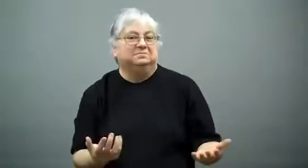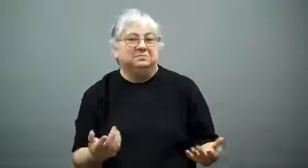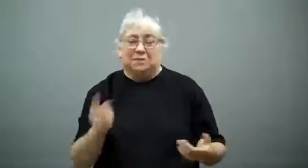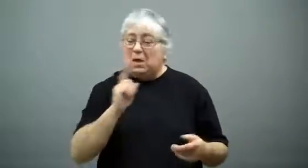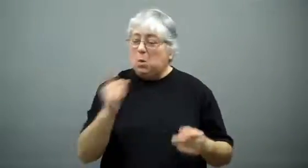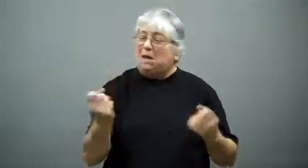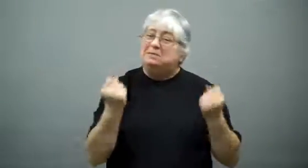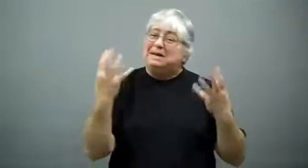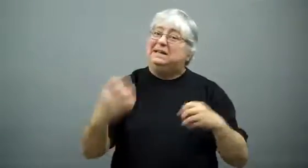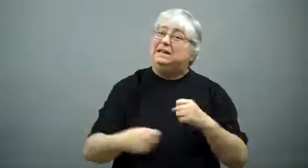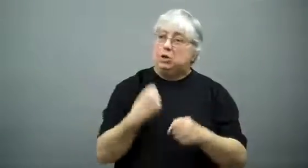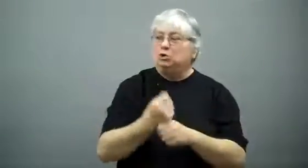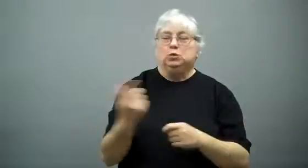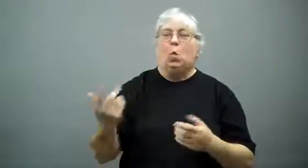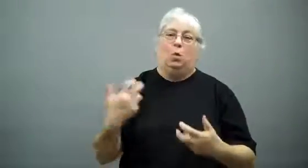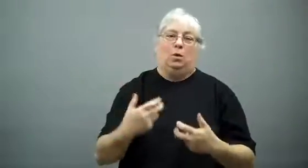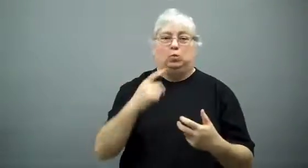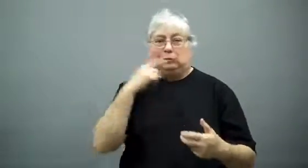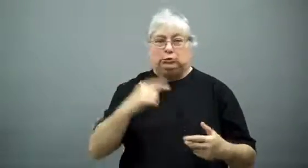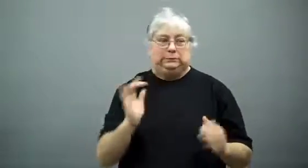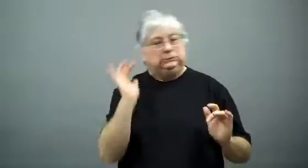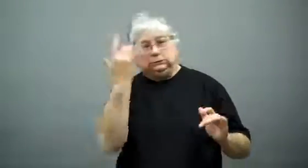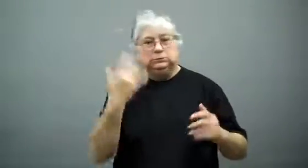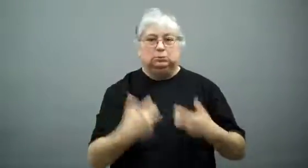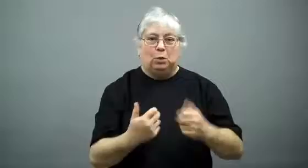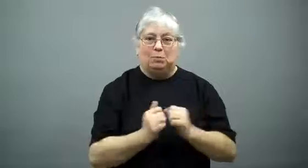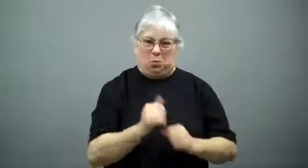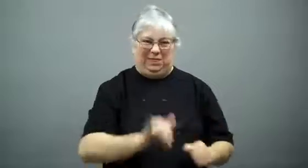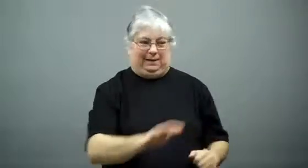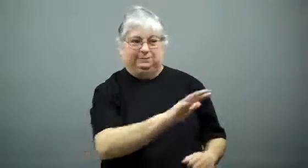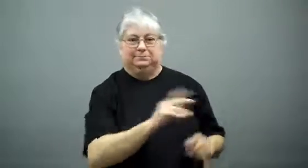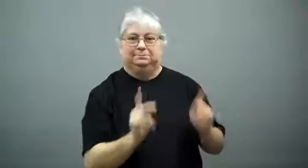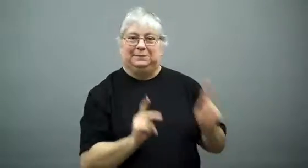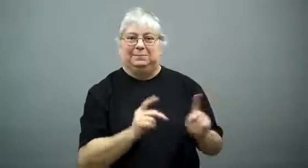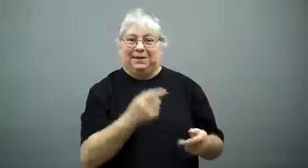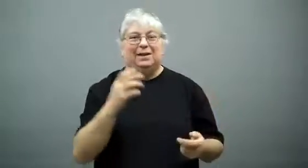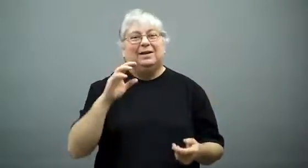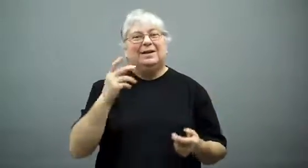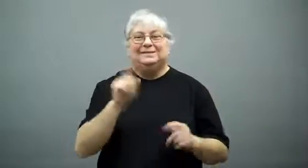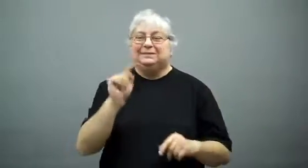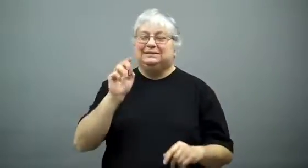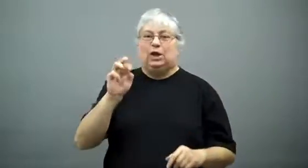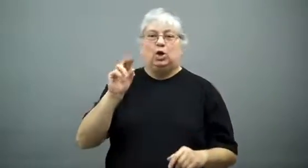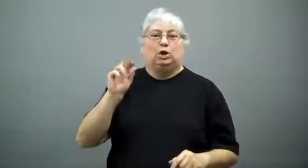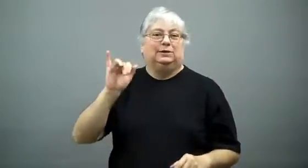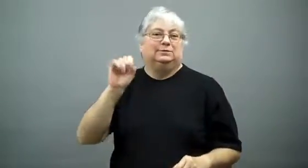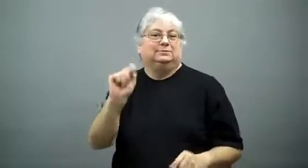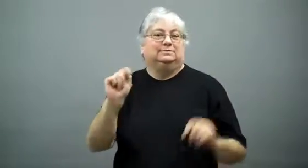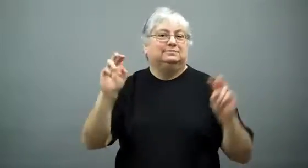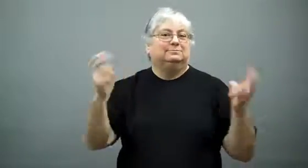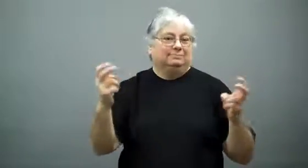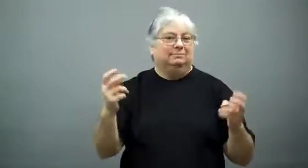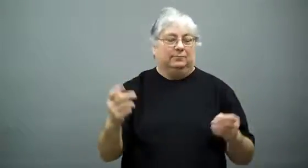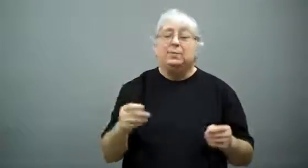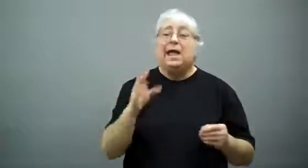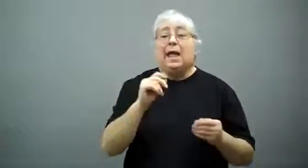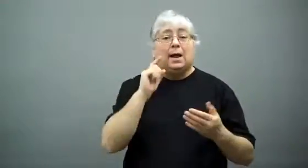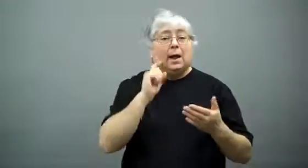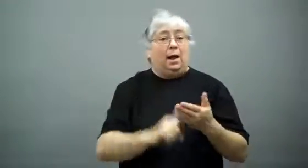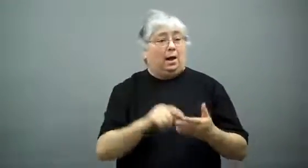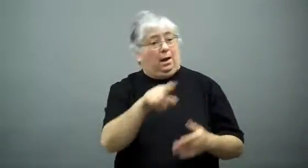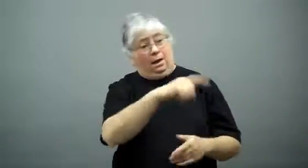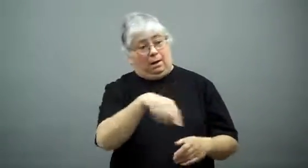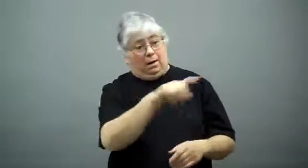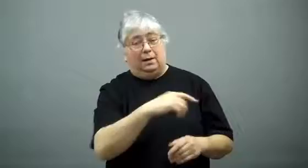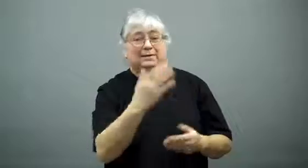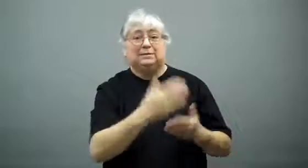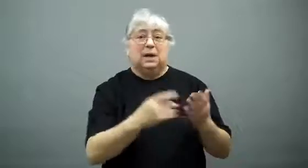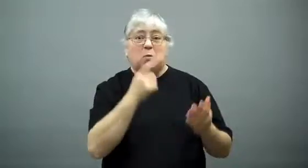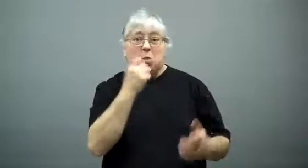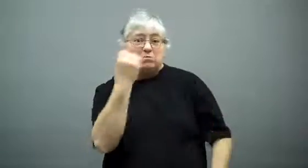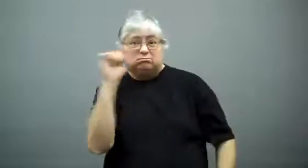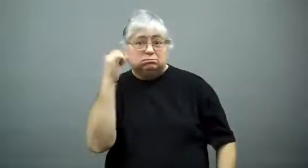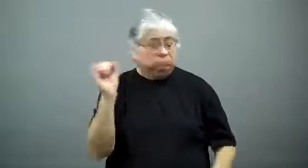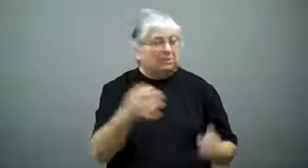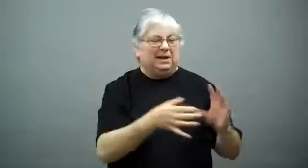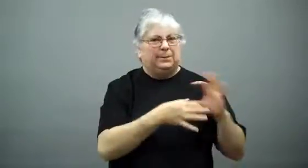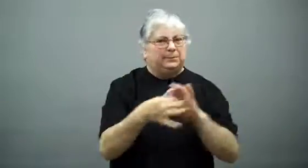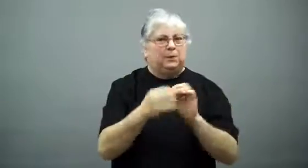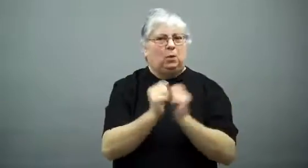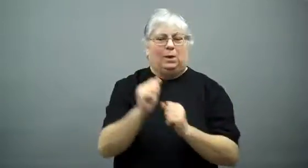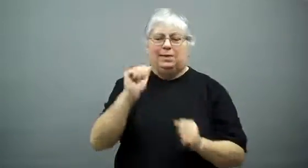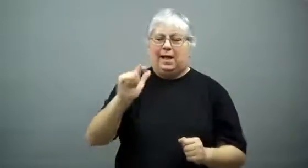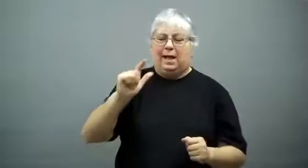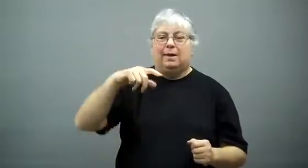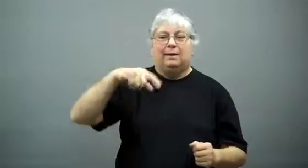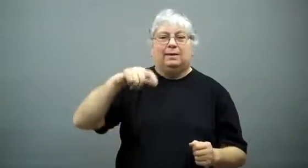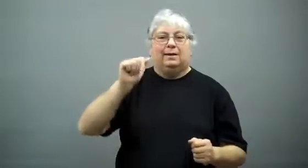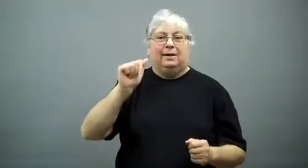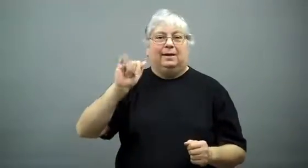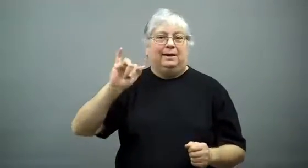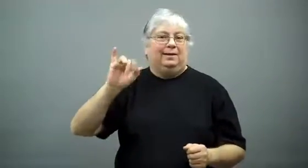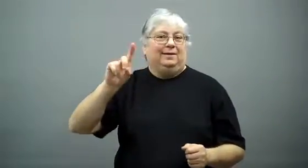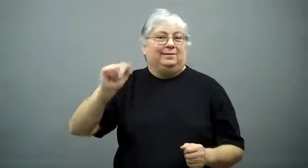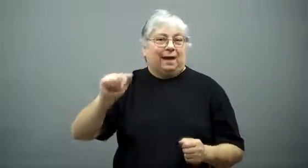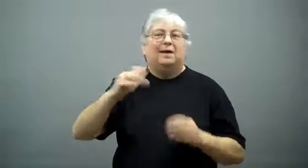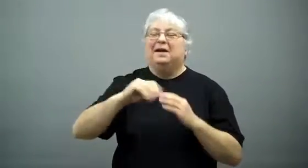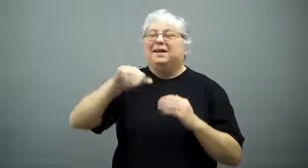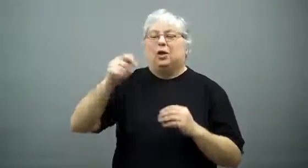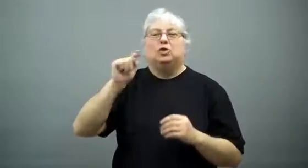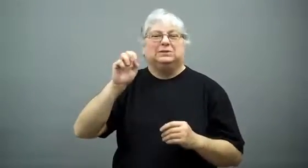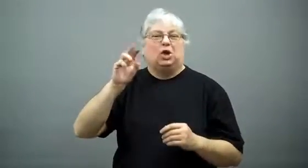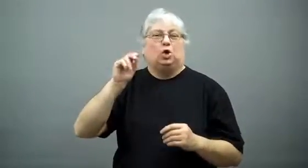Russia has long had problems with terrorism carried out by Chechens.